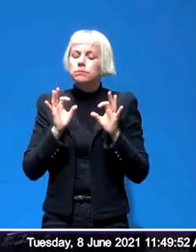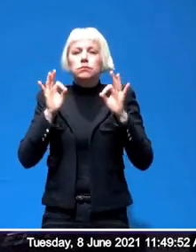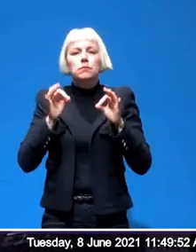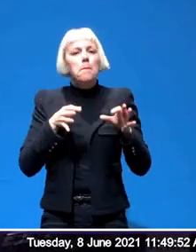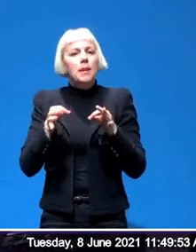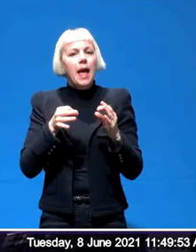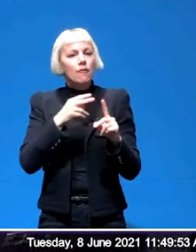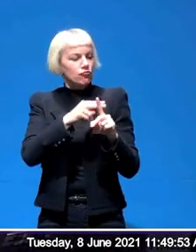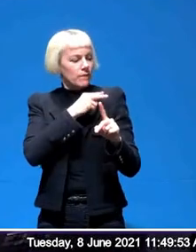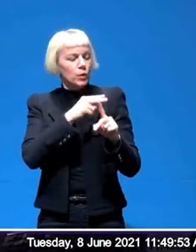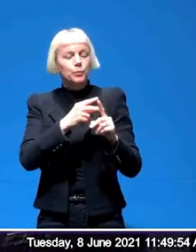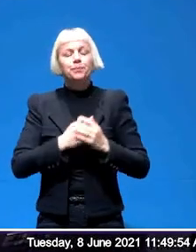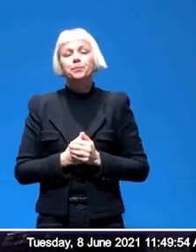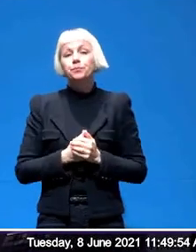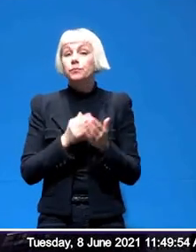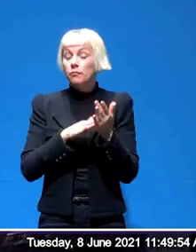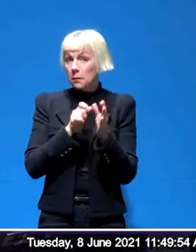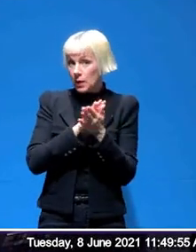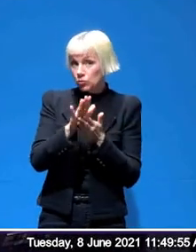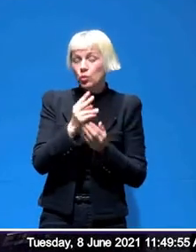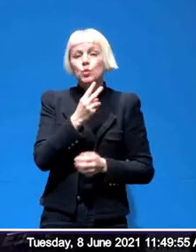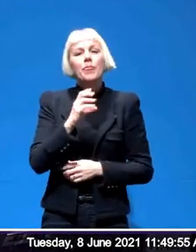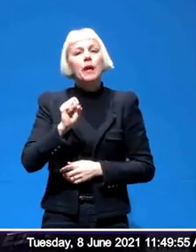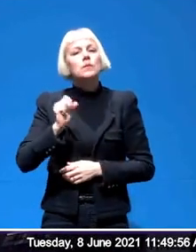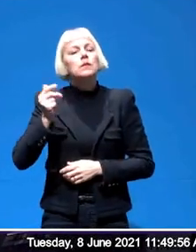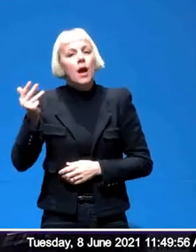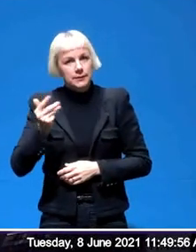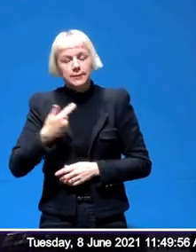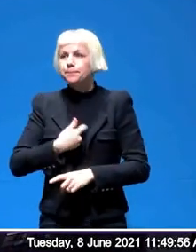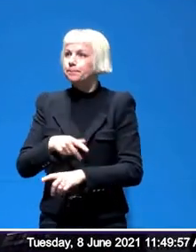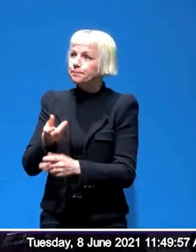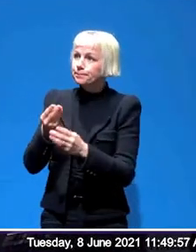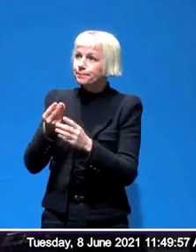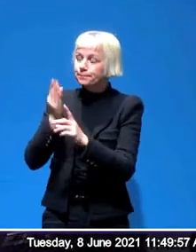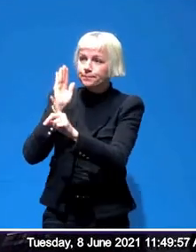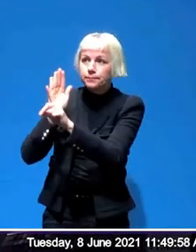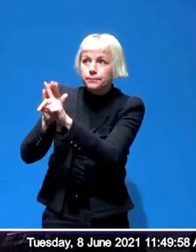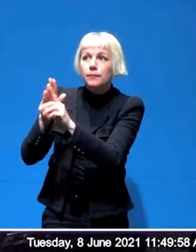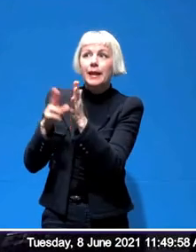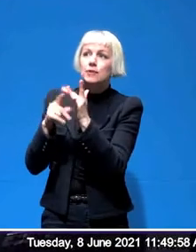In March 2019, I contacted the NDIA and requested a change of circumstance meeting.